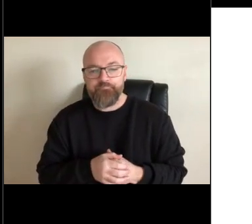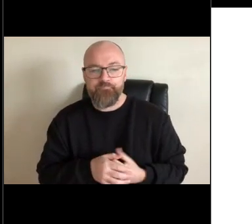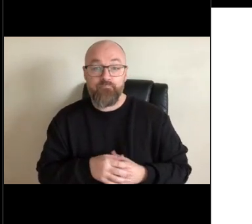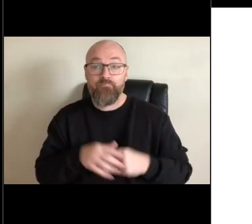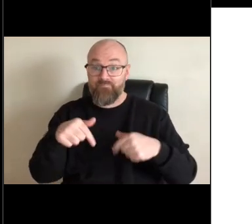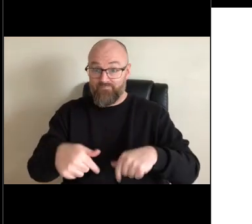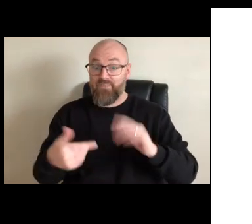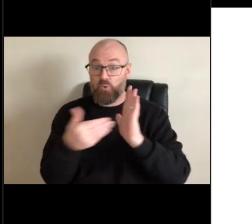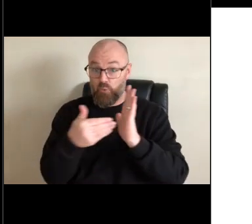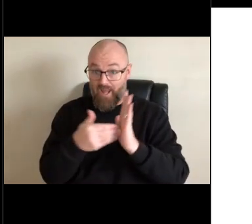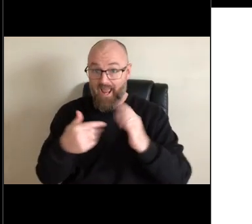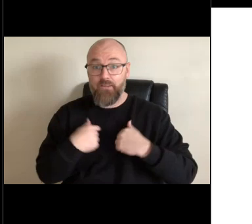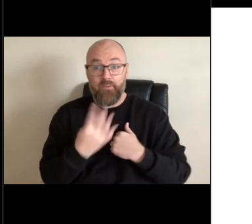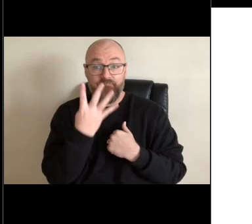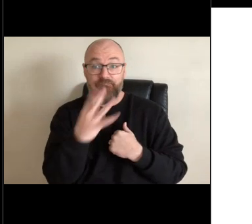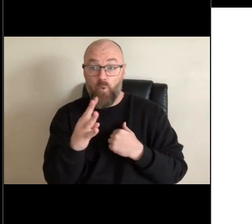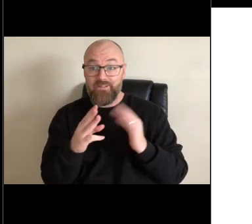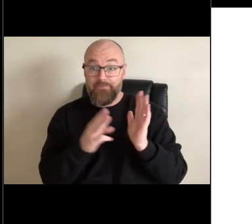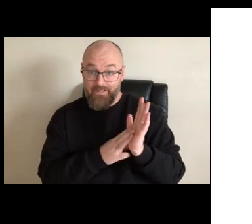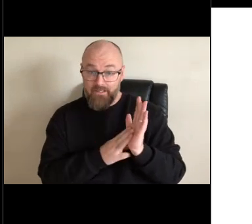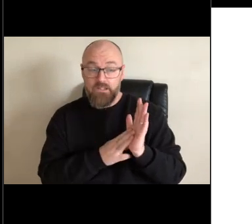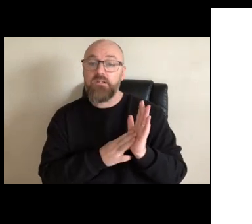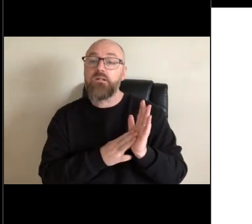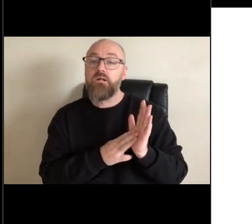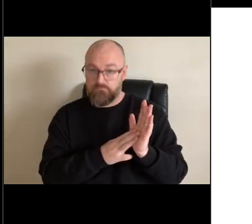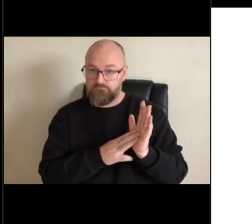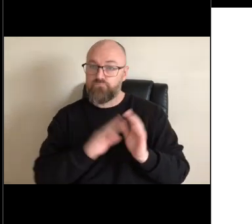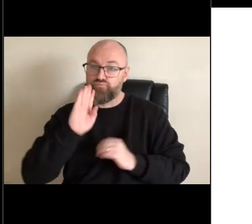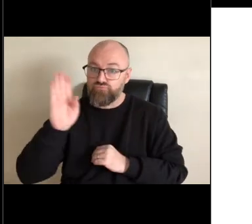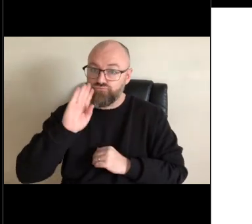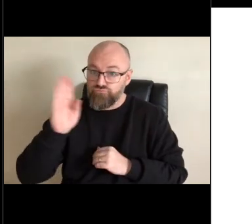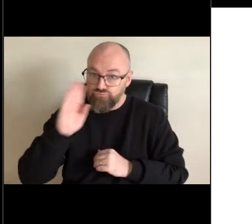a 40-minute presentation and there'll be time for some questions at the end of the webinar